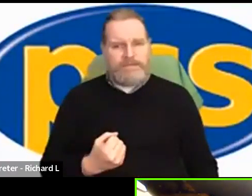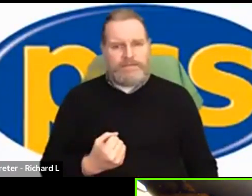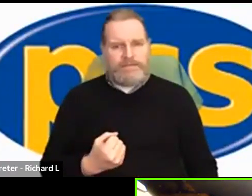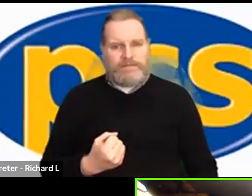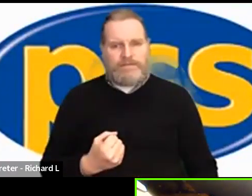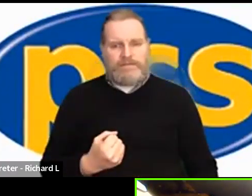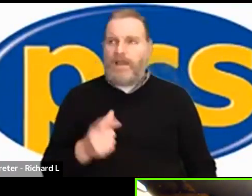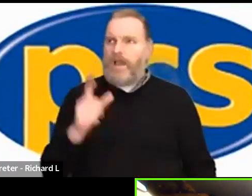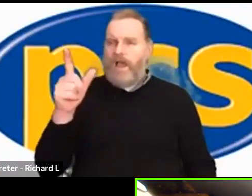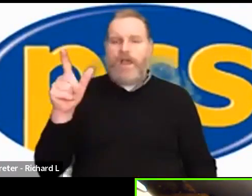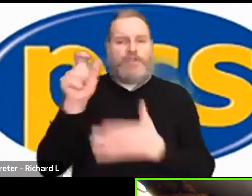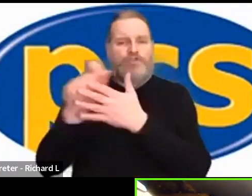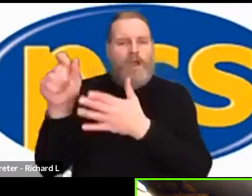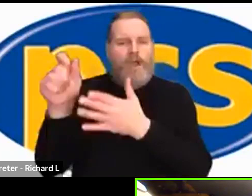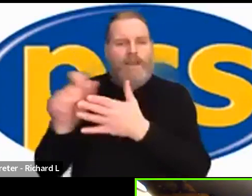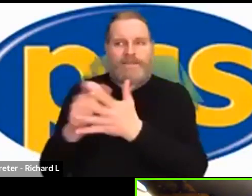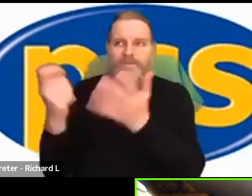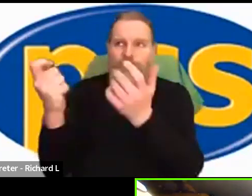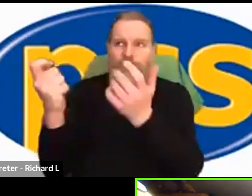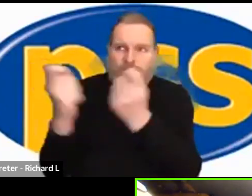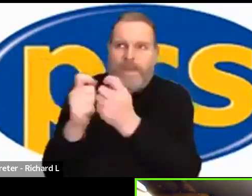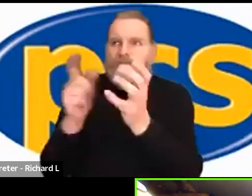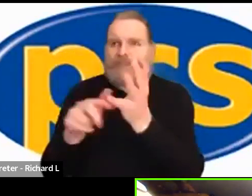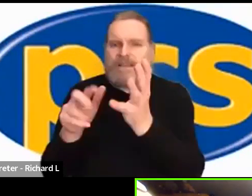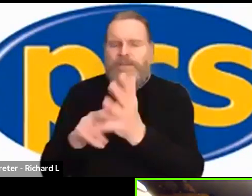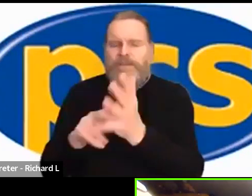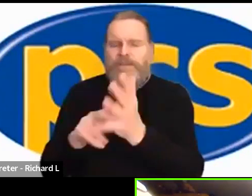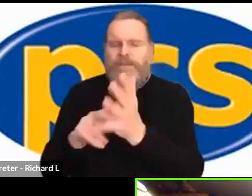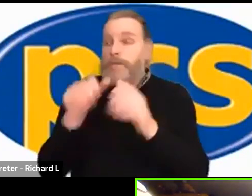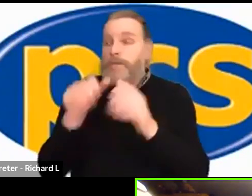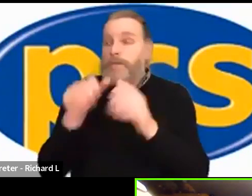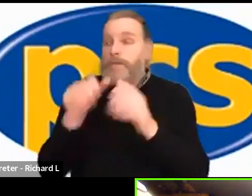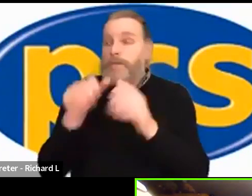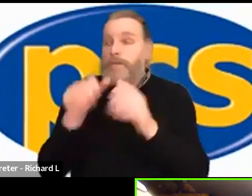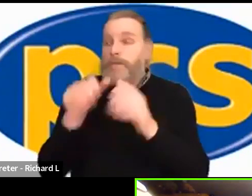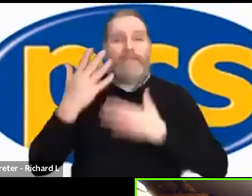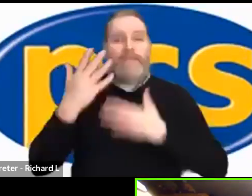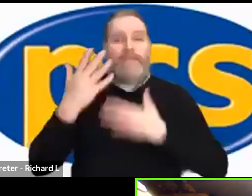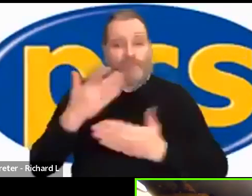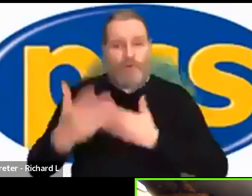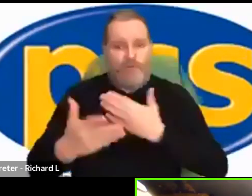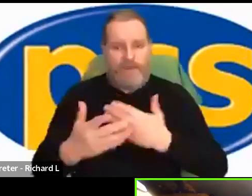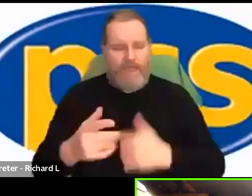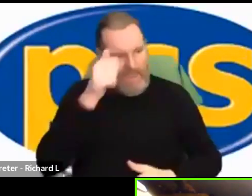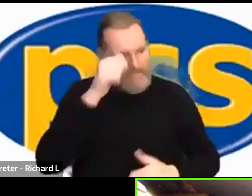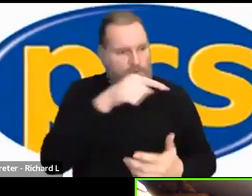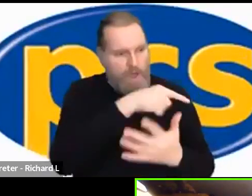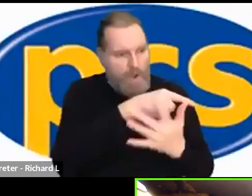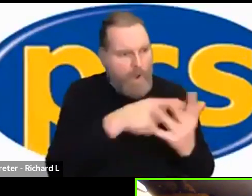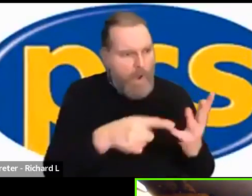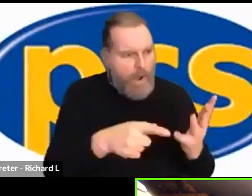universal credit, the number of people using food banks, generous banks generous love that stuff as well , so if , so if if you've got something that's gonna